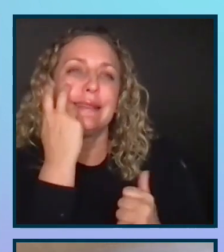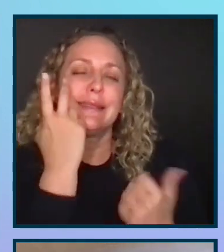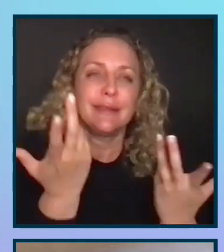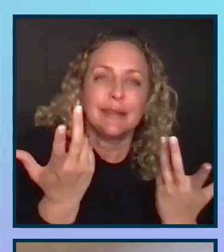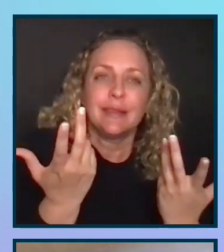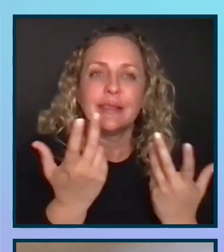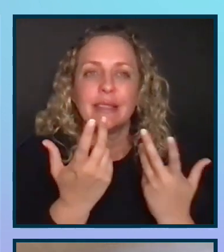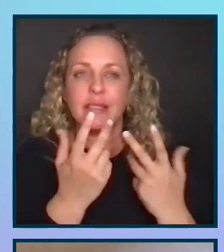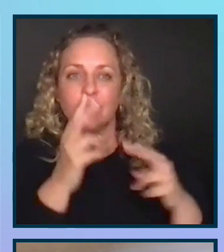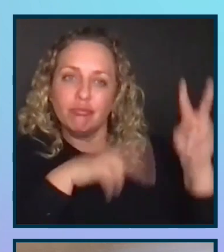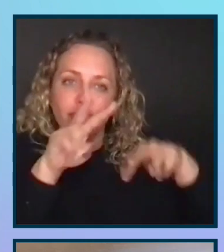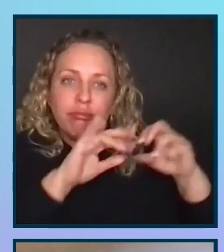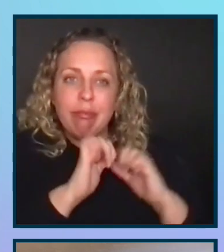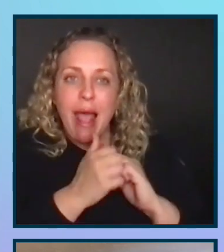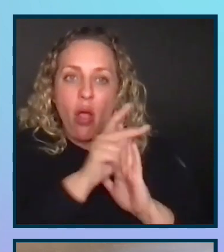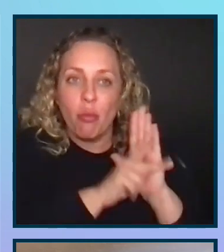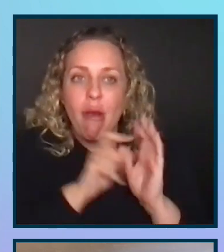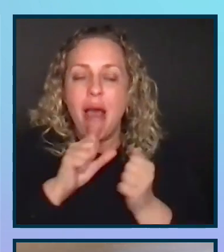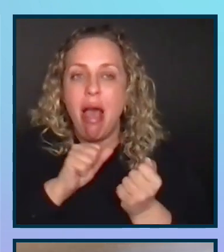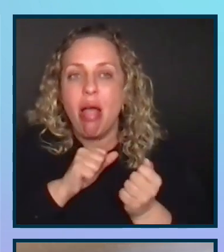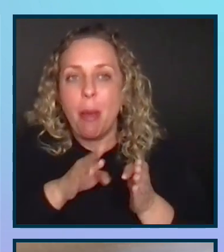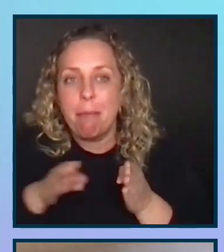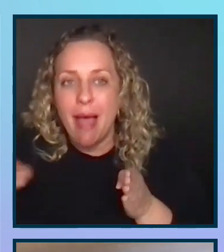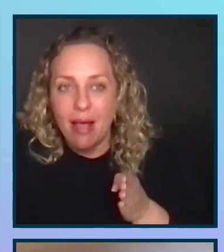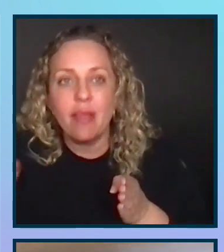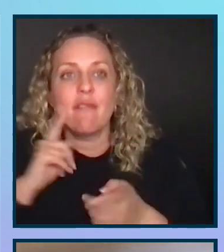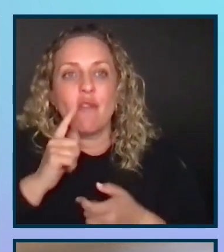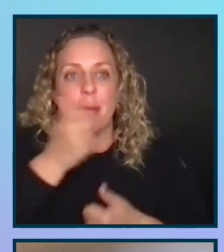from each discipline can overlap with each other.